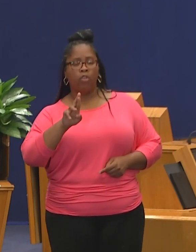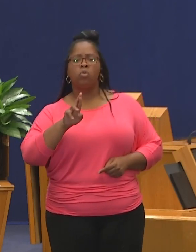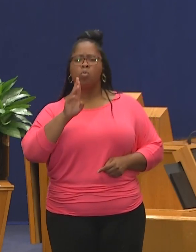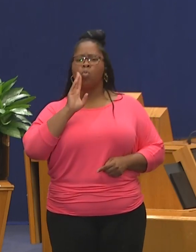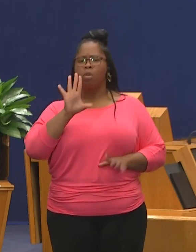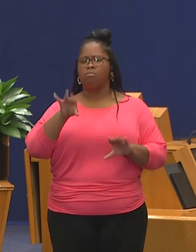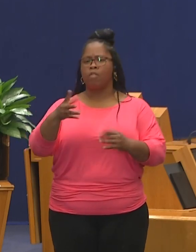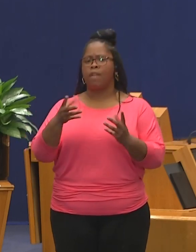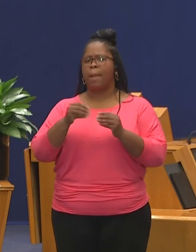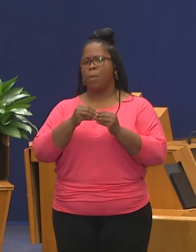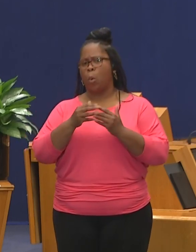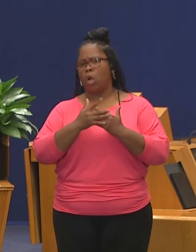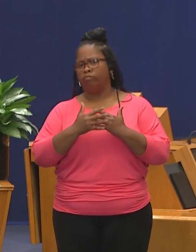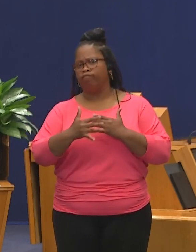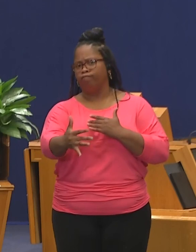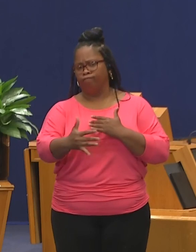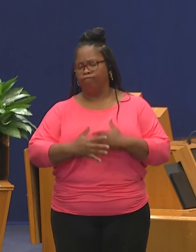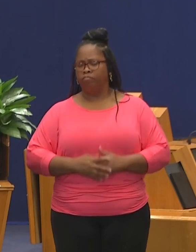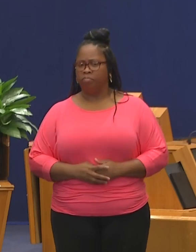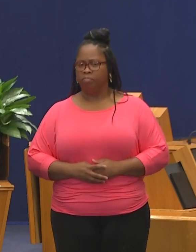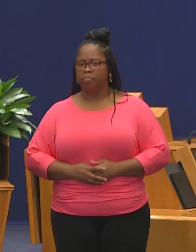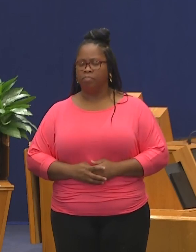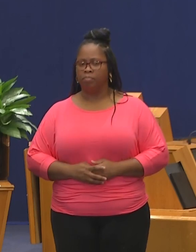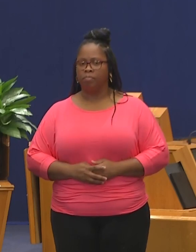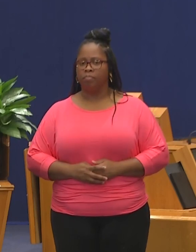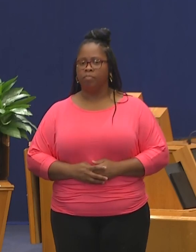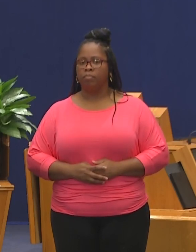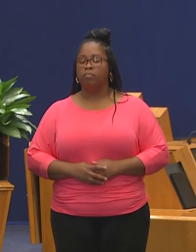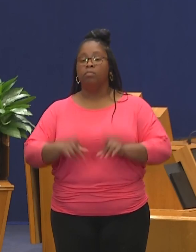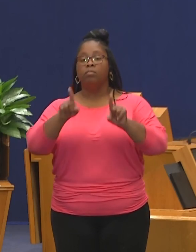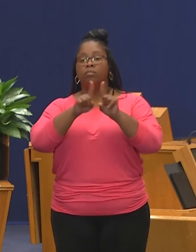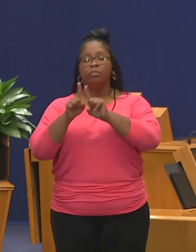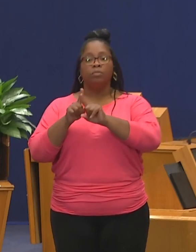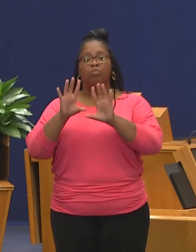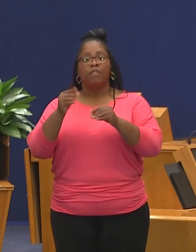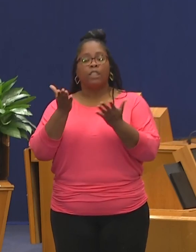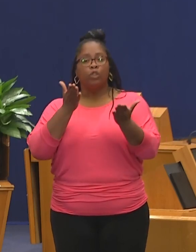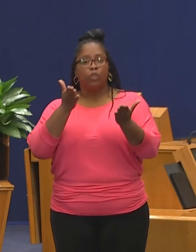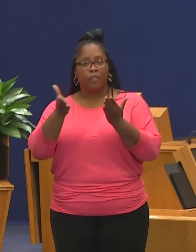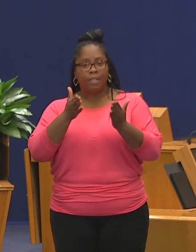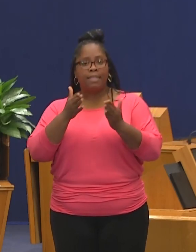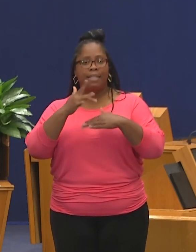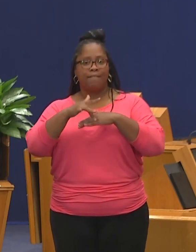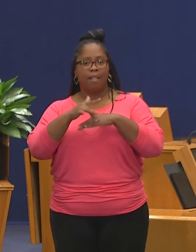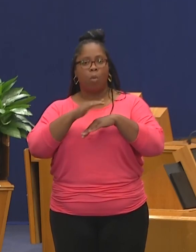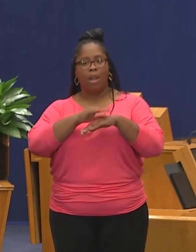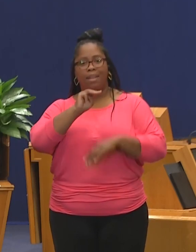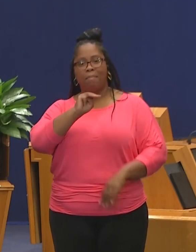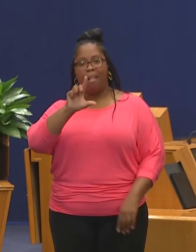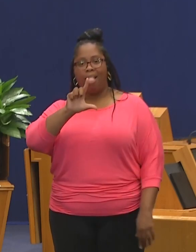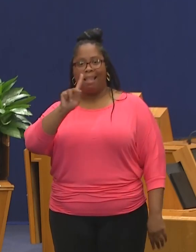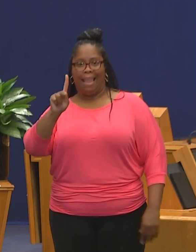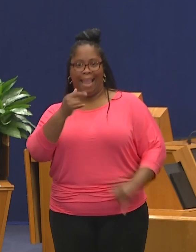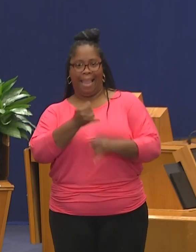CLIENTS SERVED AT THAT DOCKWEILER SITE WITH MORE ANTICIPATED TO BE SERVED IN THE